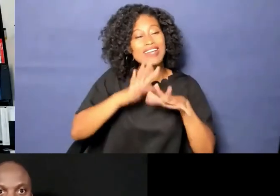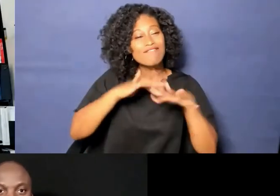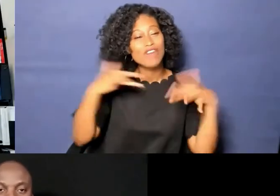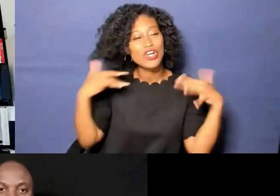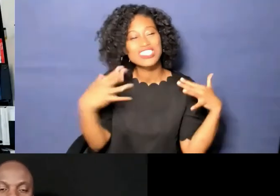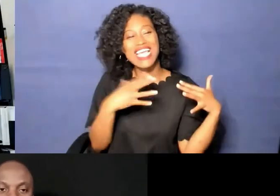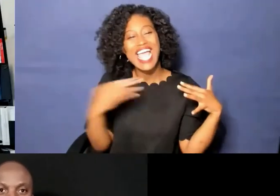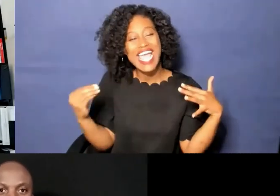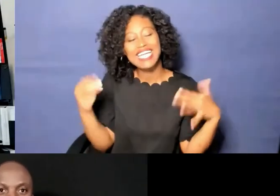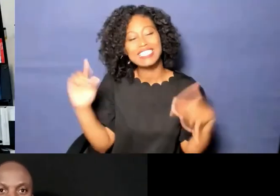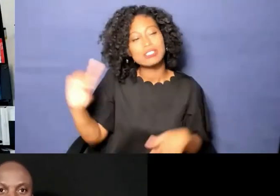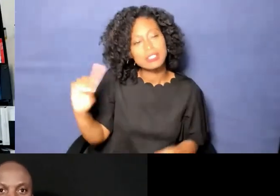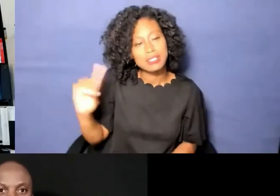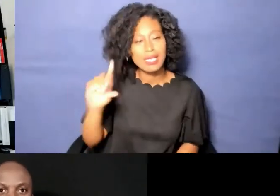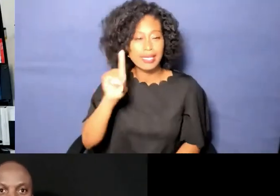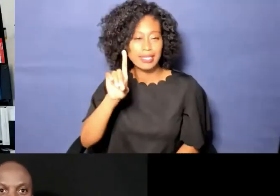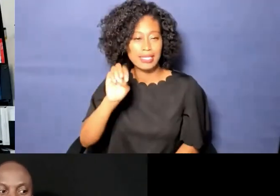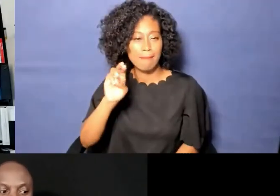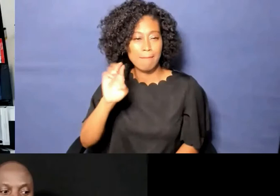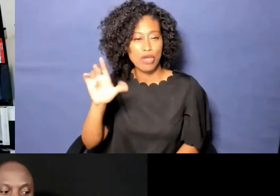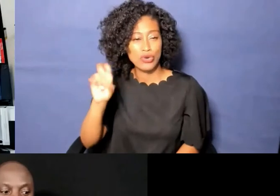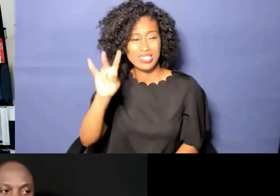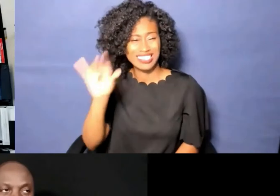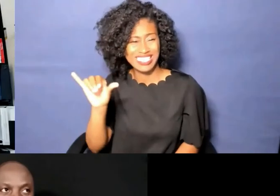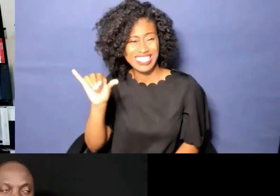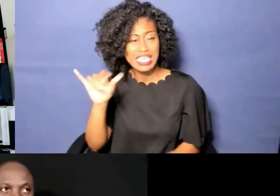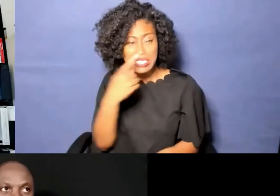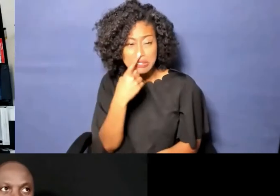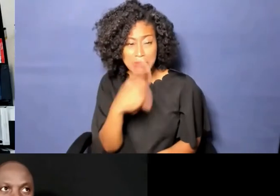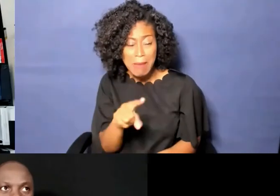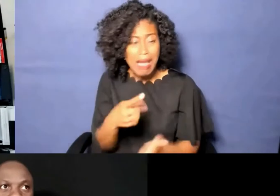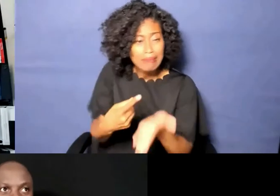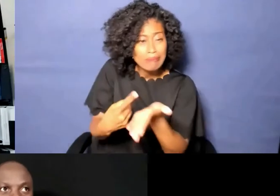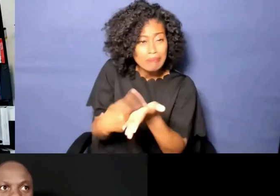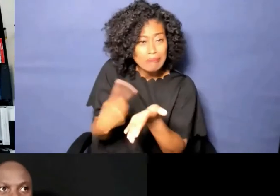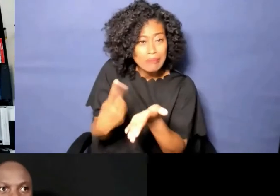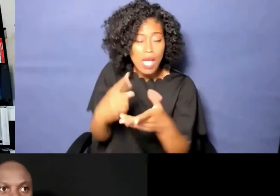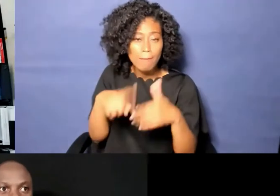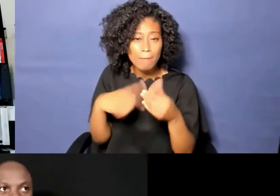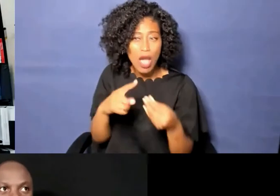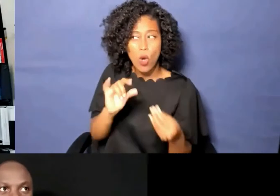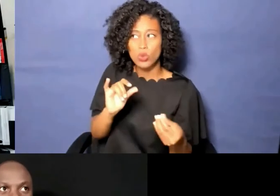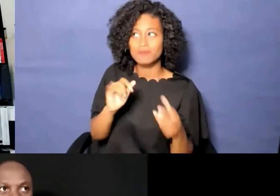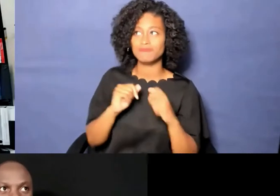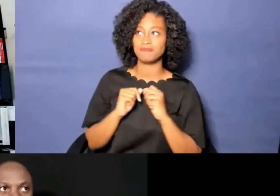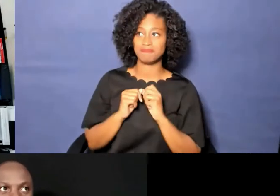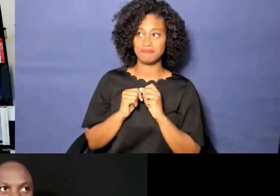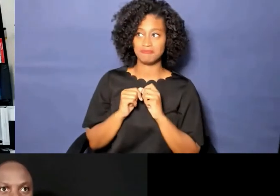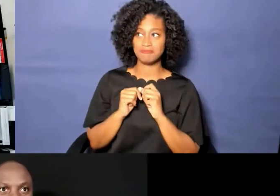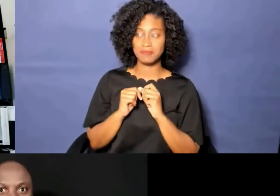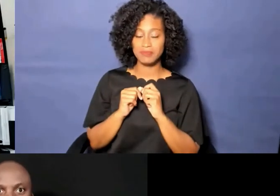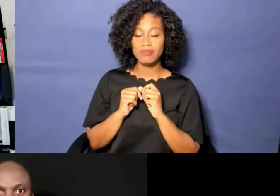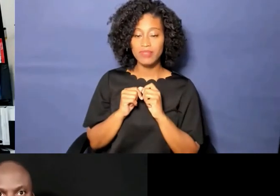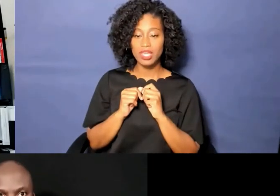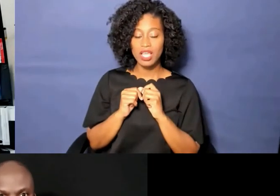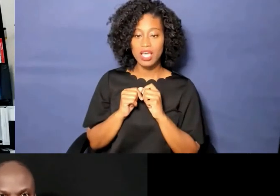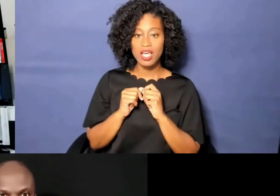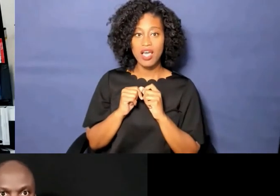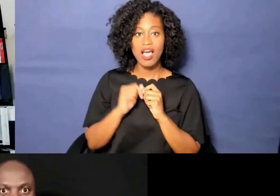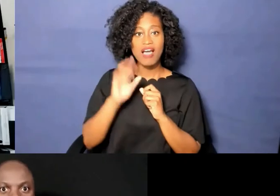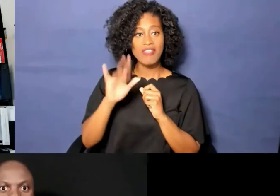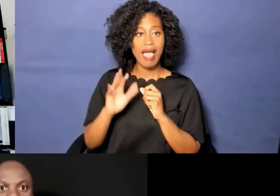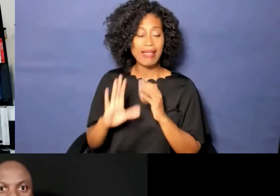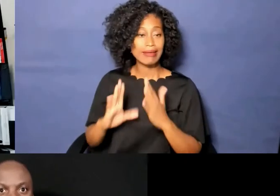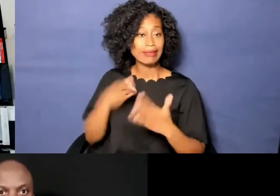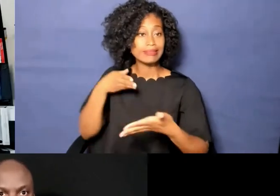Can you talk a bit about the implications of the attacks on critical race theory and teaching the